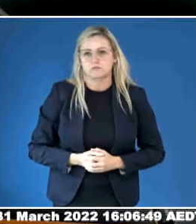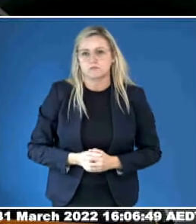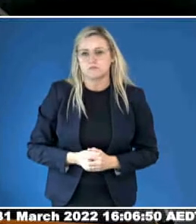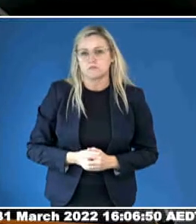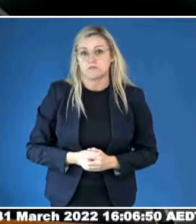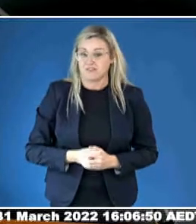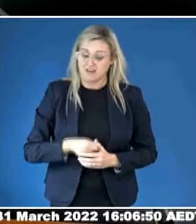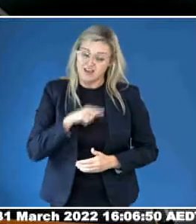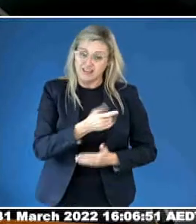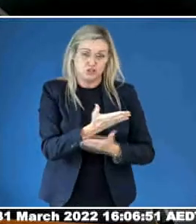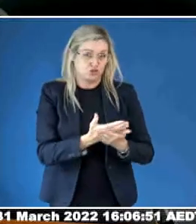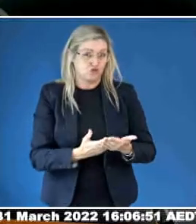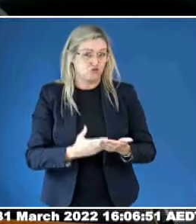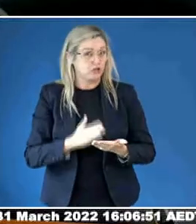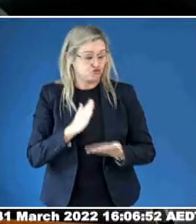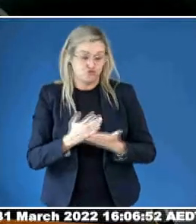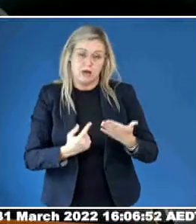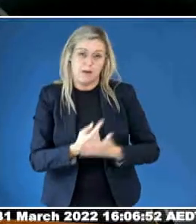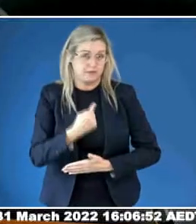This is my earliest memory, being sexually assaulted around age 4.